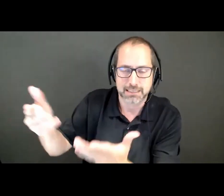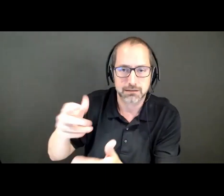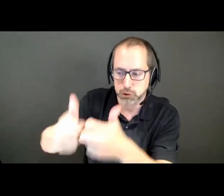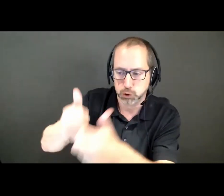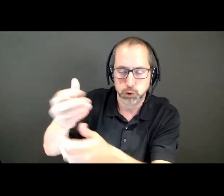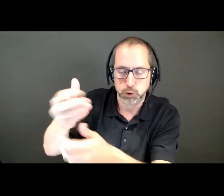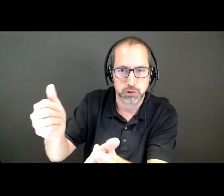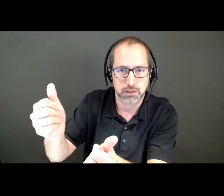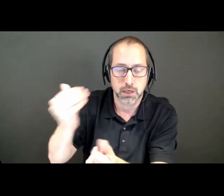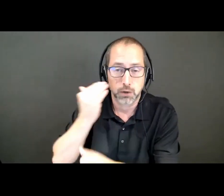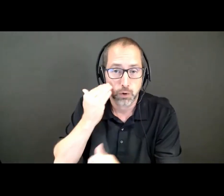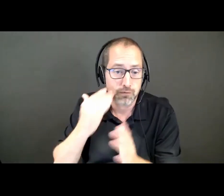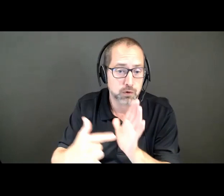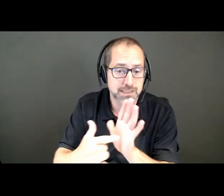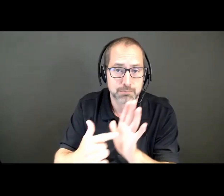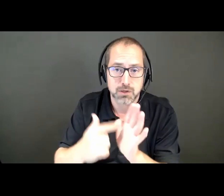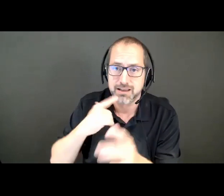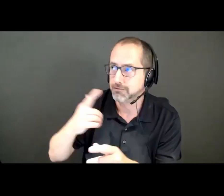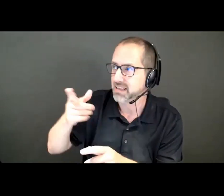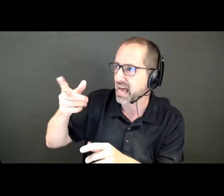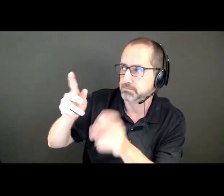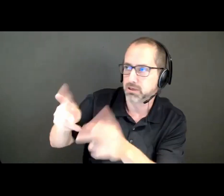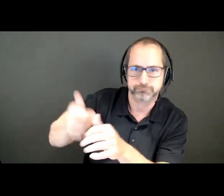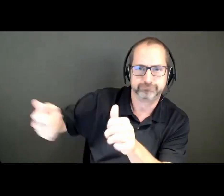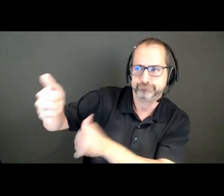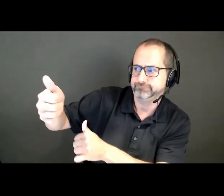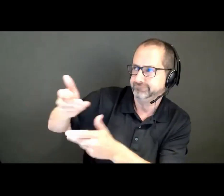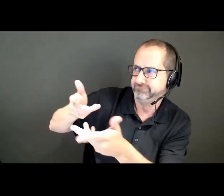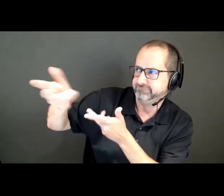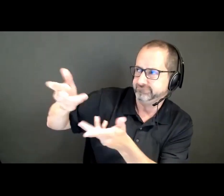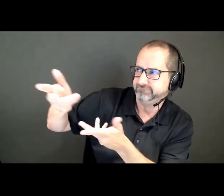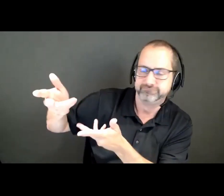when we are speaking with a decision-maker it will not be just about communicating the finding,